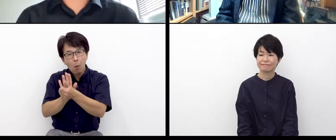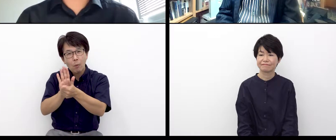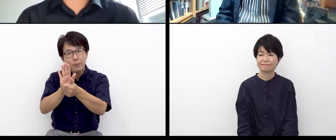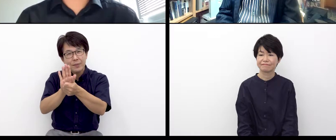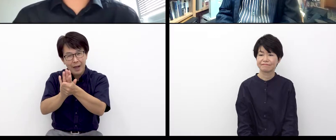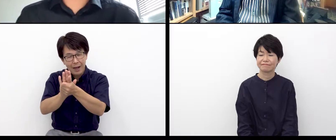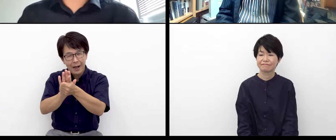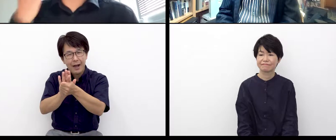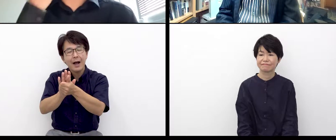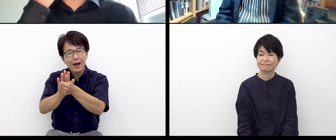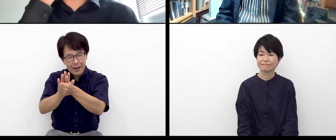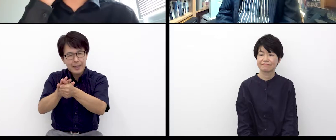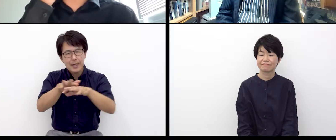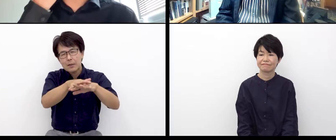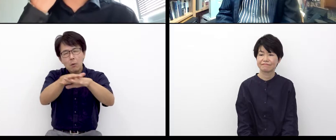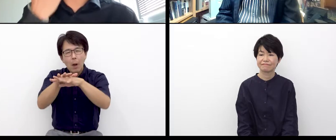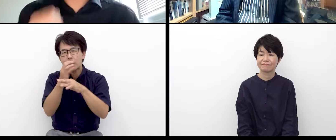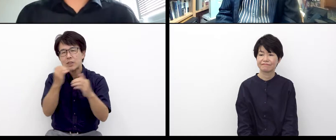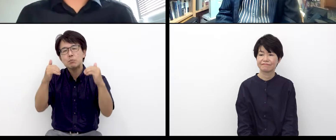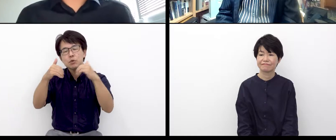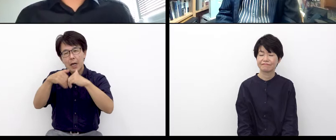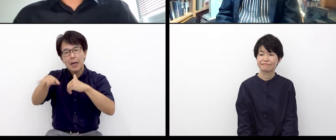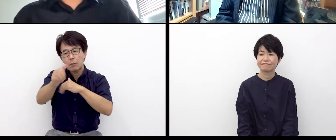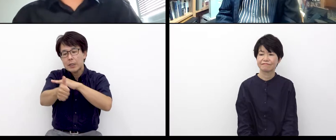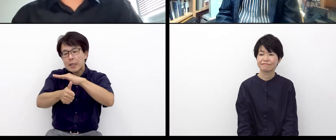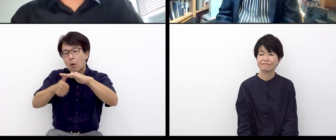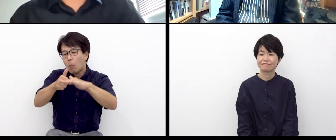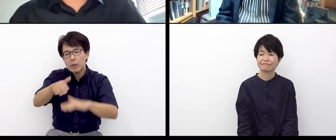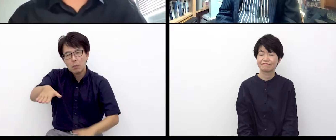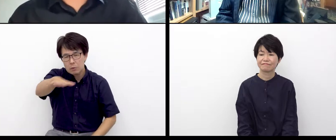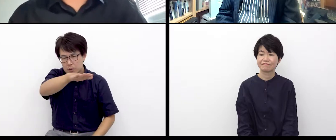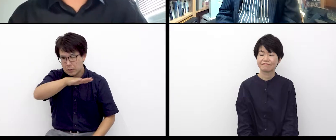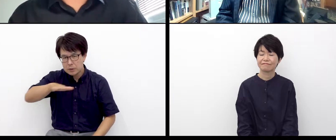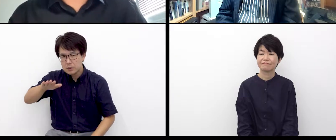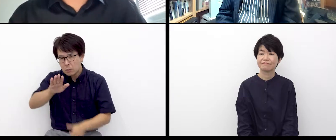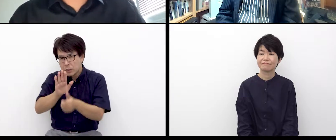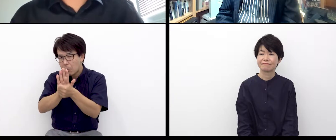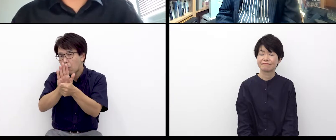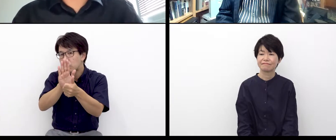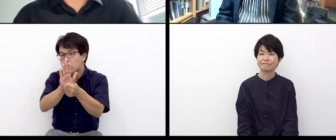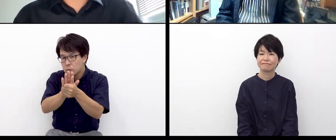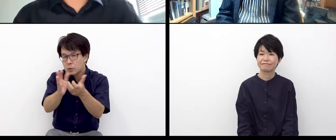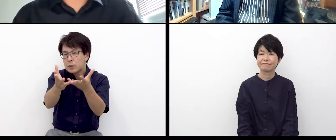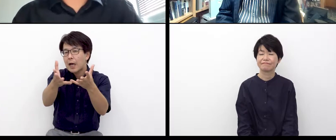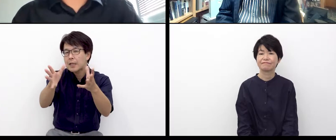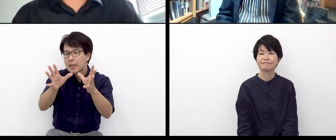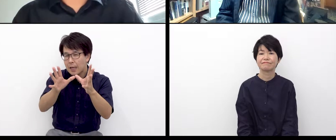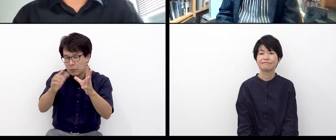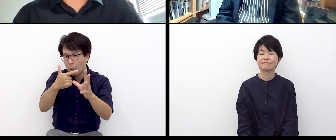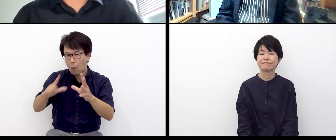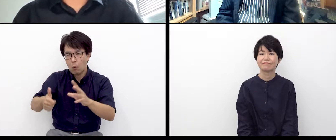is working with Peer Support Net Shibuya,